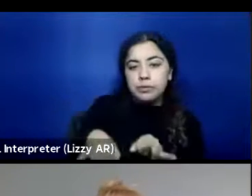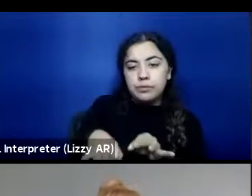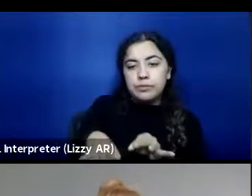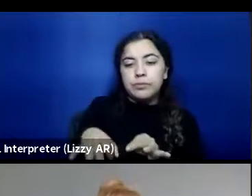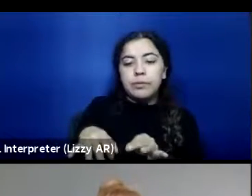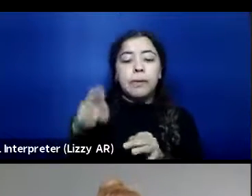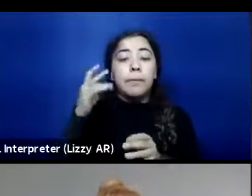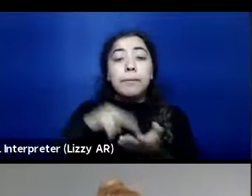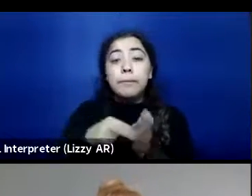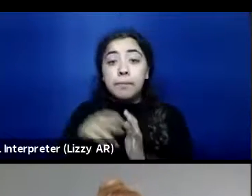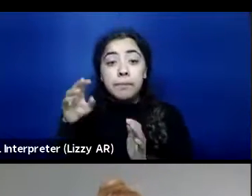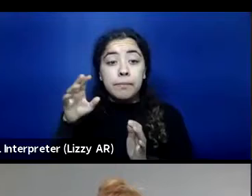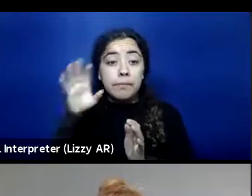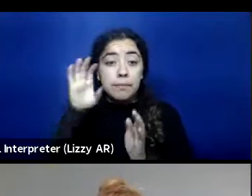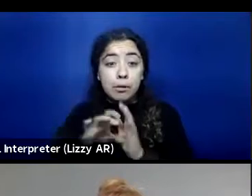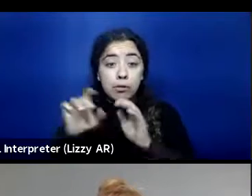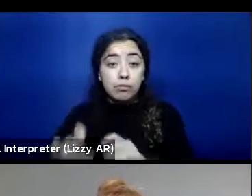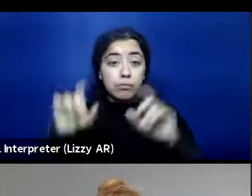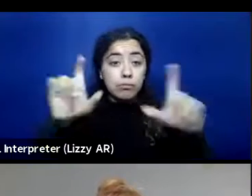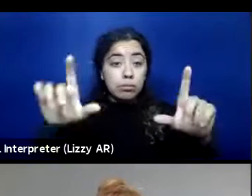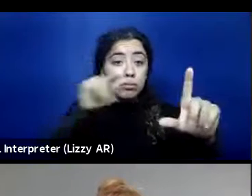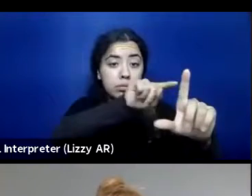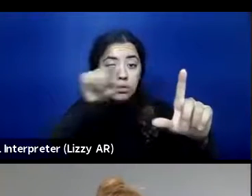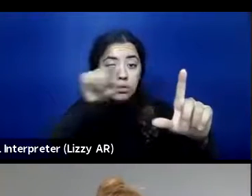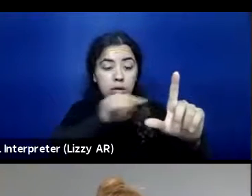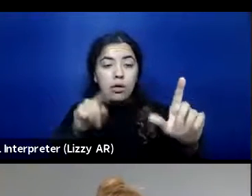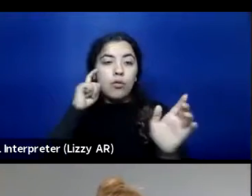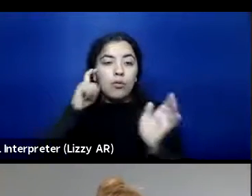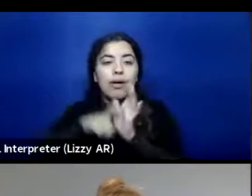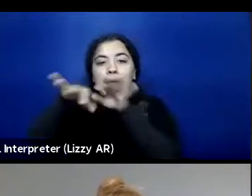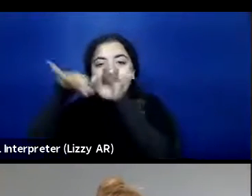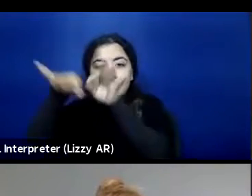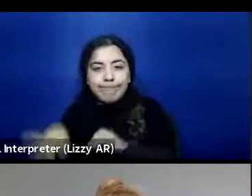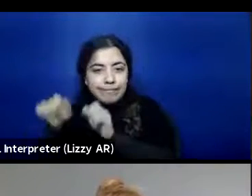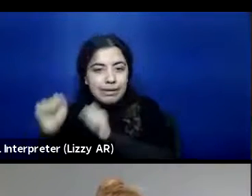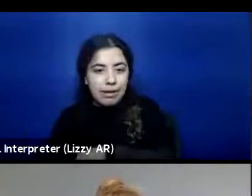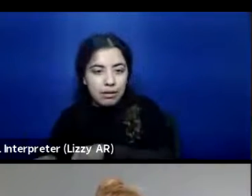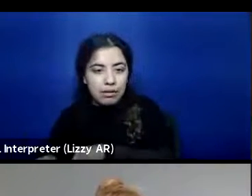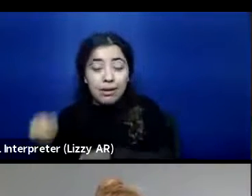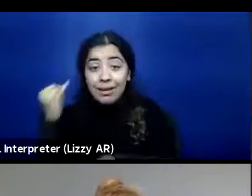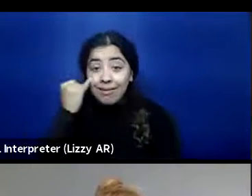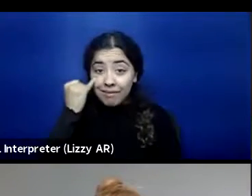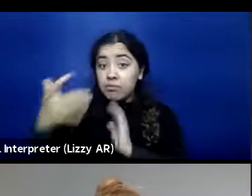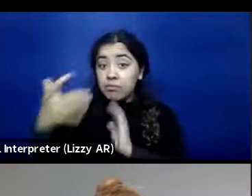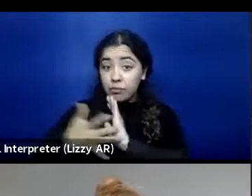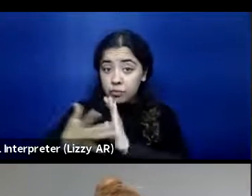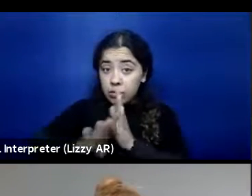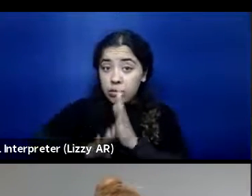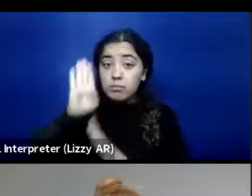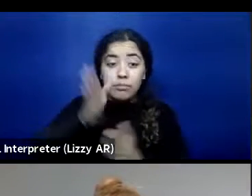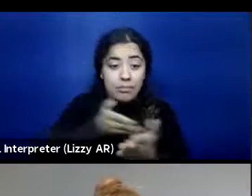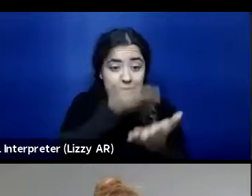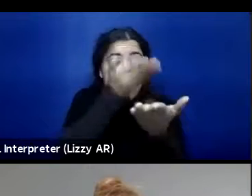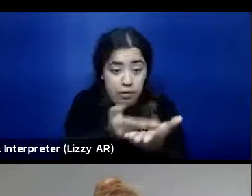If we get to the point where that's reliable enough then we can do some automatic audio description